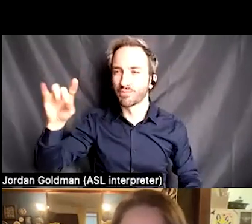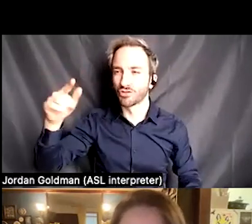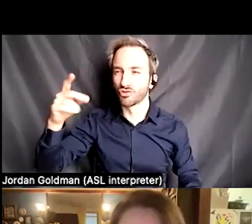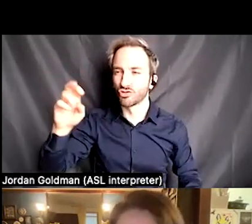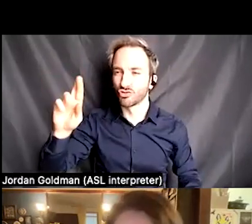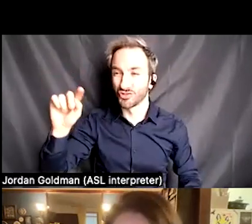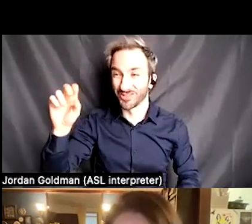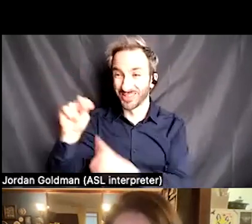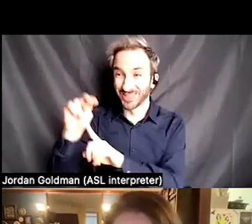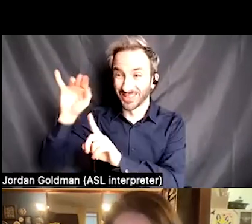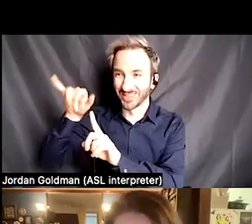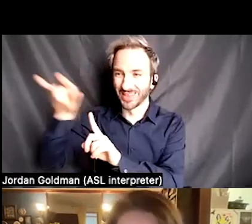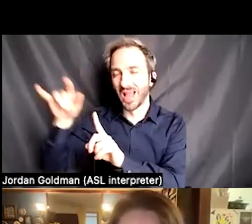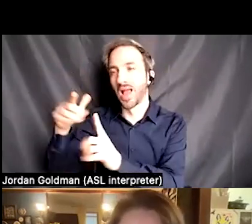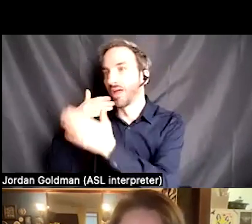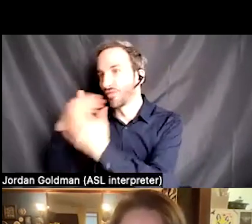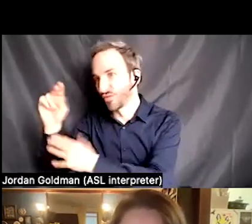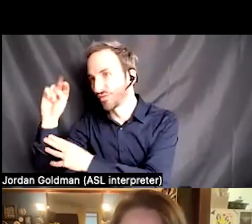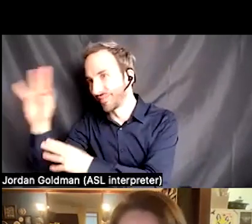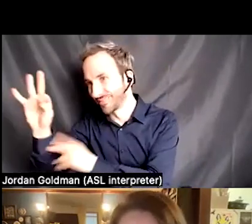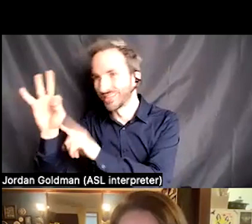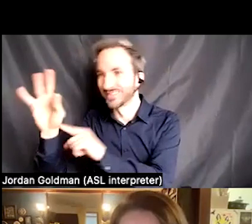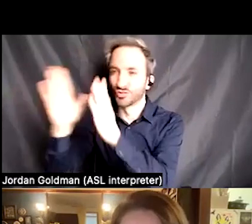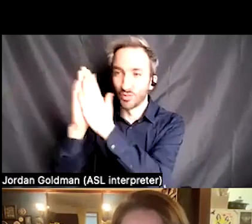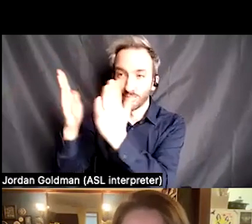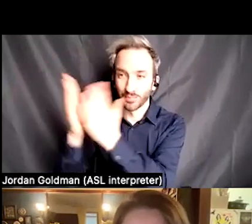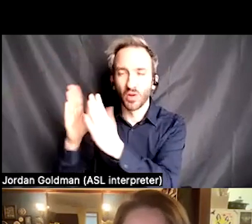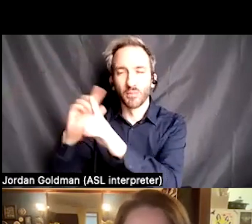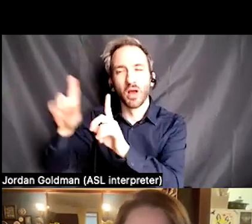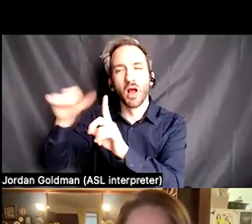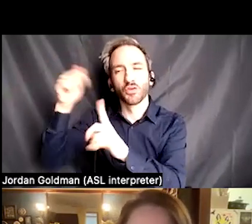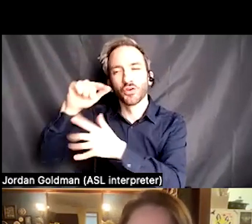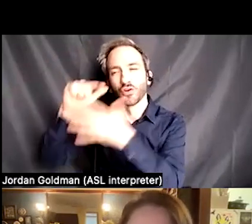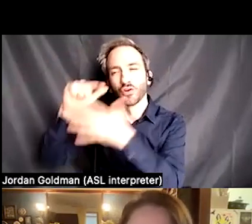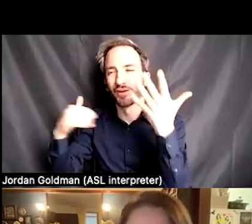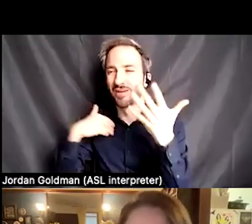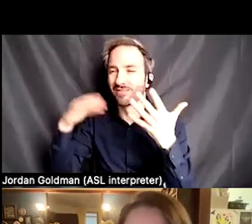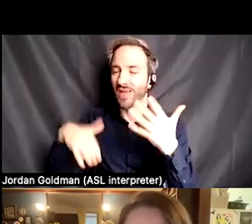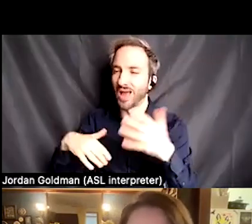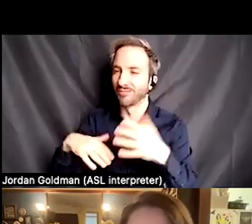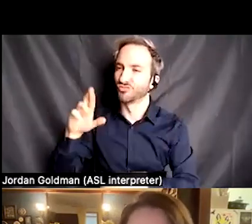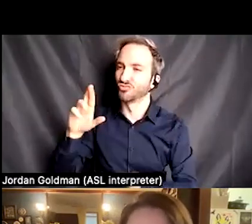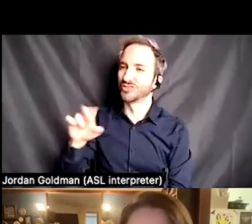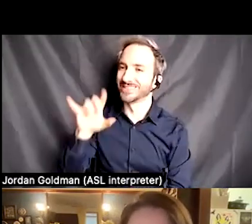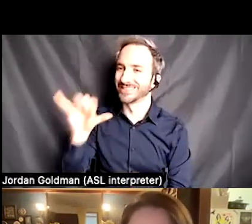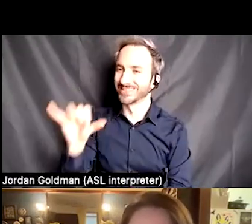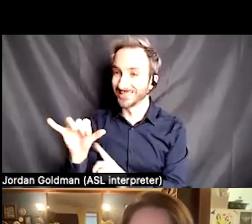that Netflix series and the books drove through that year. And here we're looking at sales of